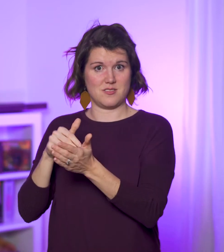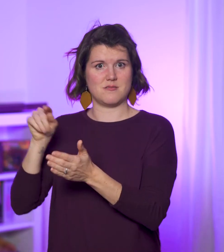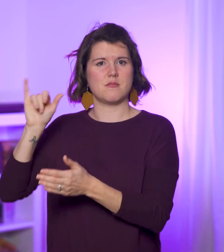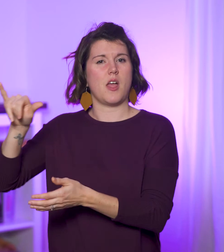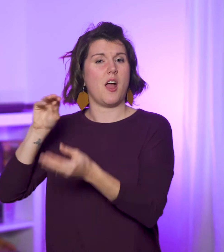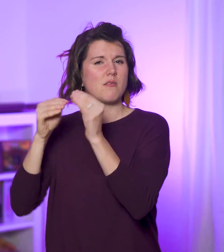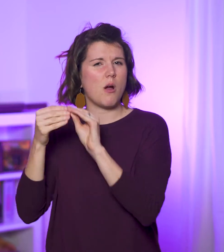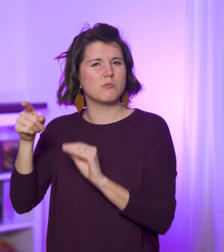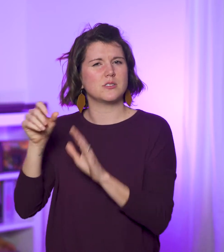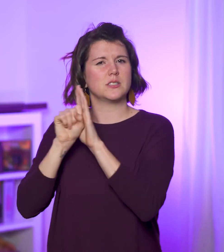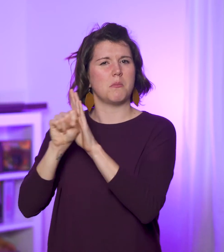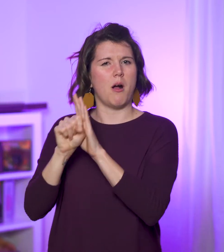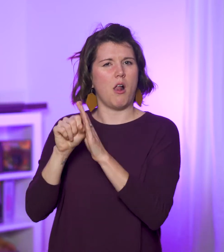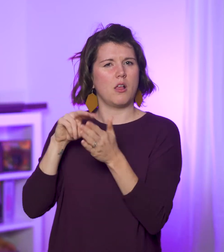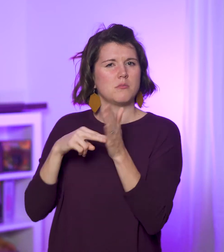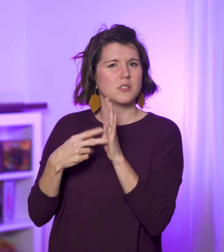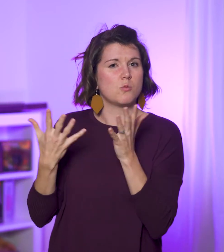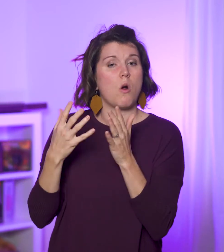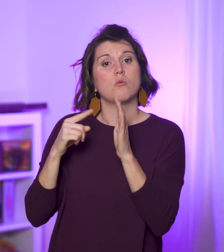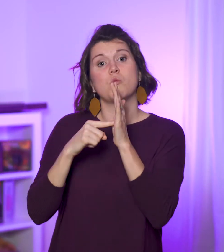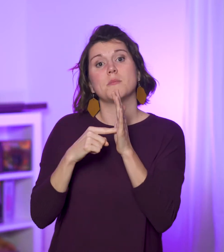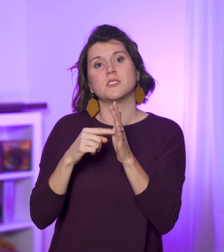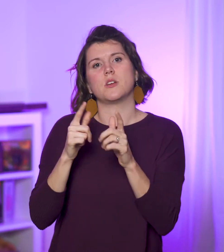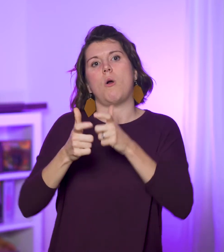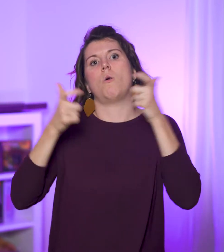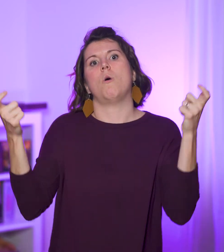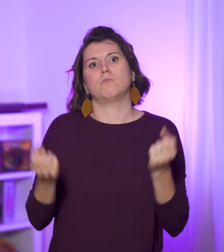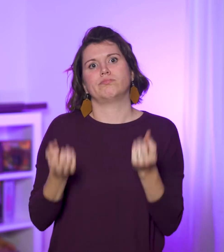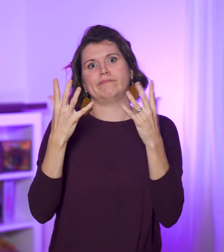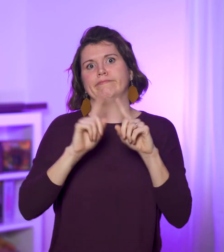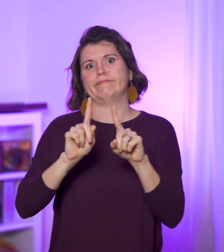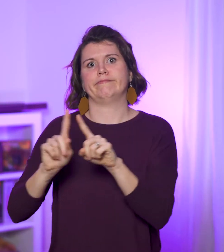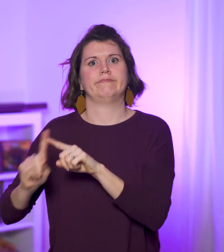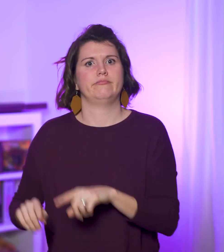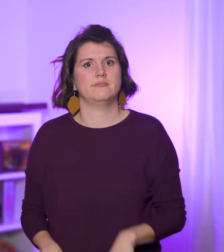This number is probably symbolic, representing a much larger multitude.